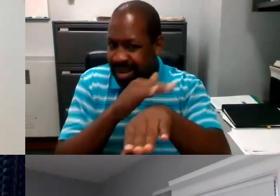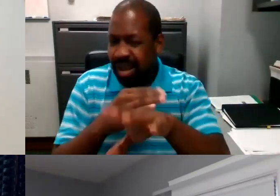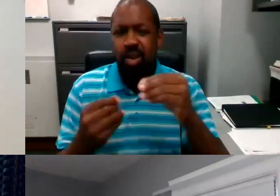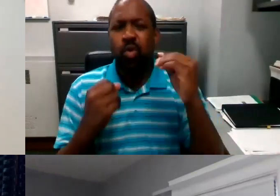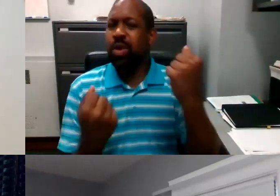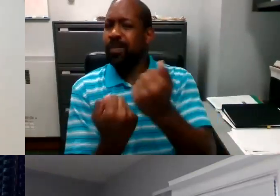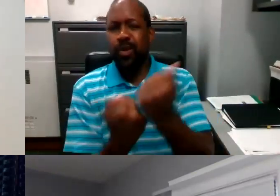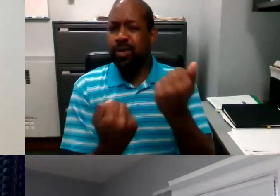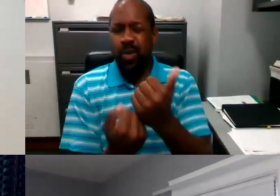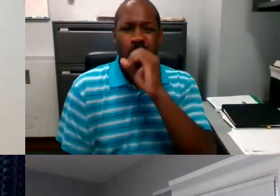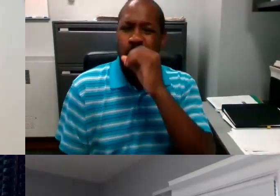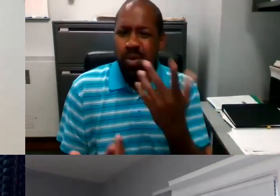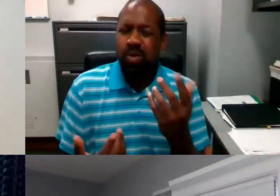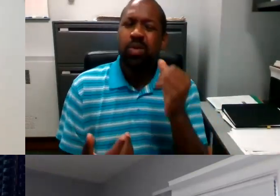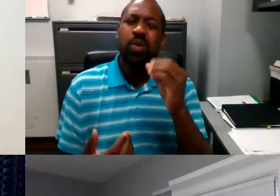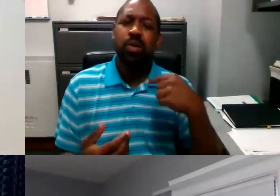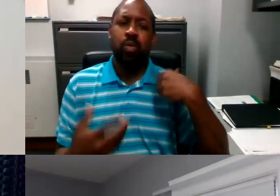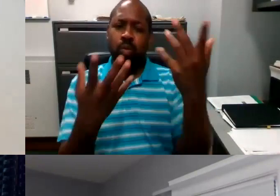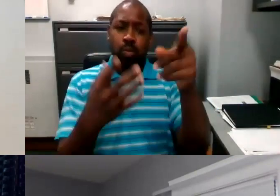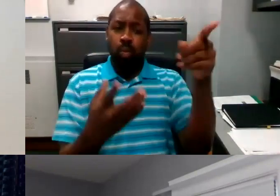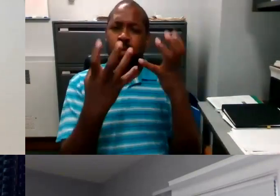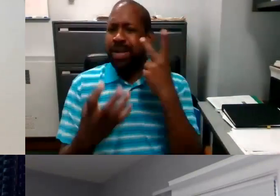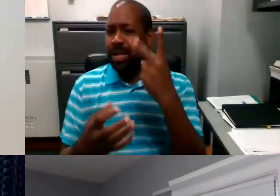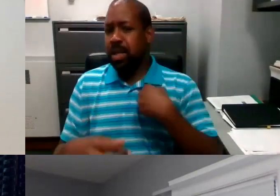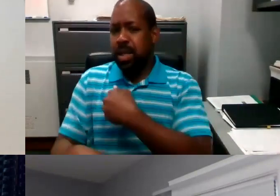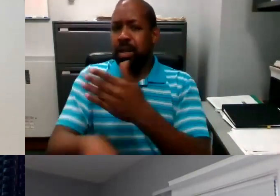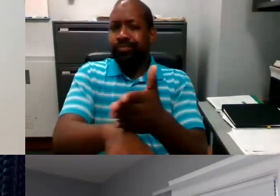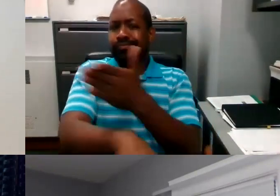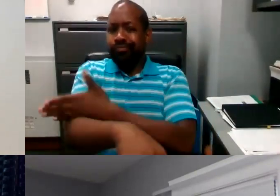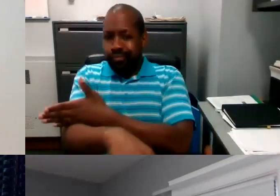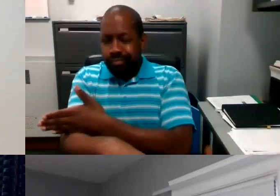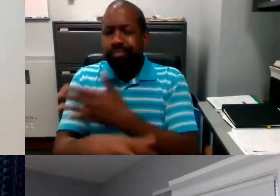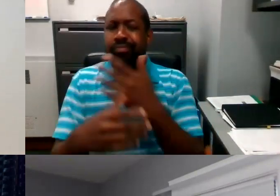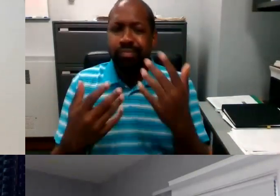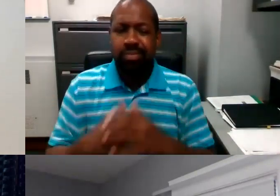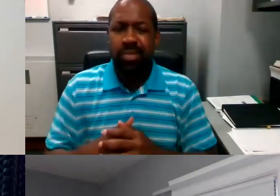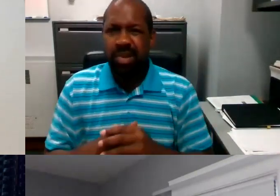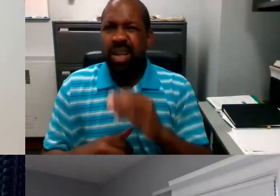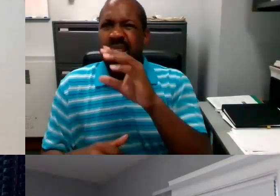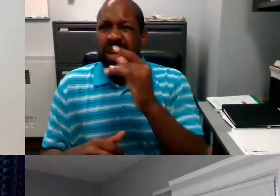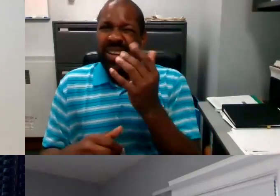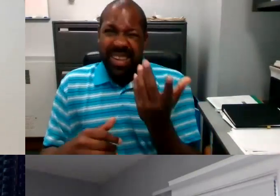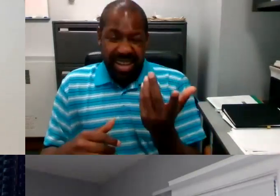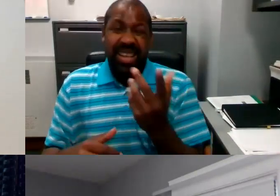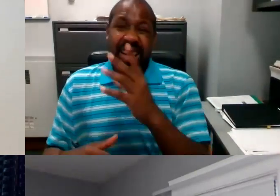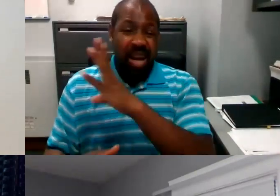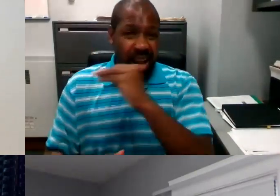BUT I TALKED ABOUT THE SURVEY AND A LOT OF INTERPRETERS COMPLAINED ABOUT THE SURVEY, LIKE THE PERCENTAGES THAT I WAS GIVING PEOPLE. THEY FELT LIKE COMMUNICATION HAD BEEN VERY WEAK.